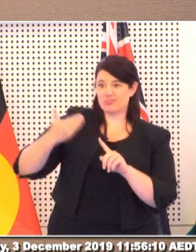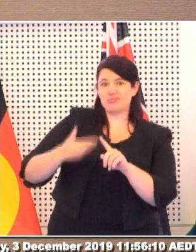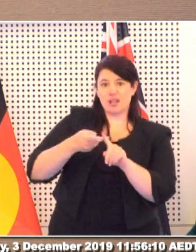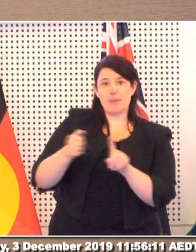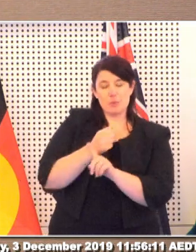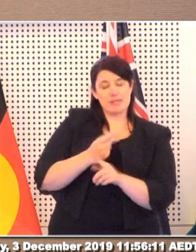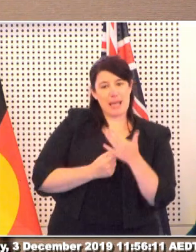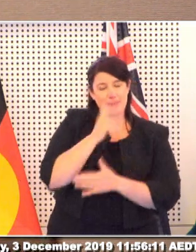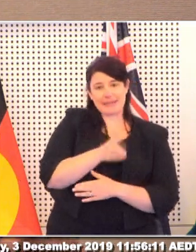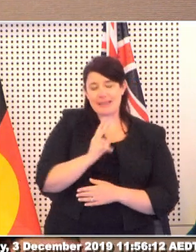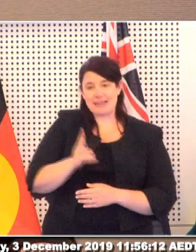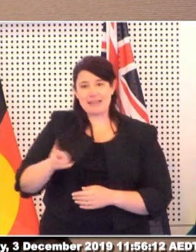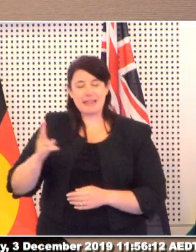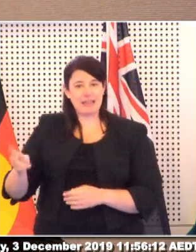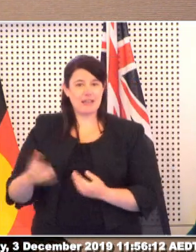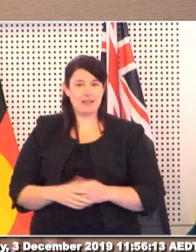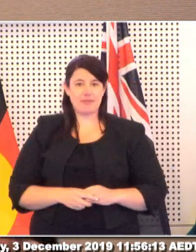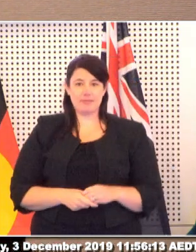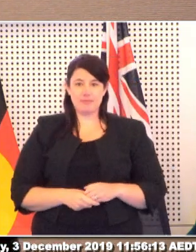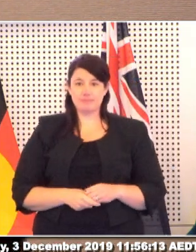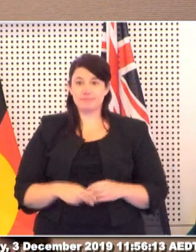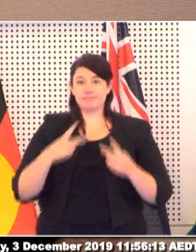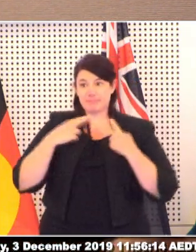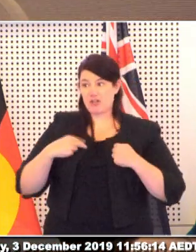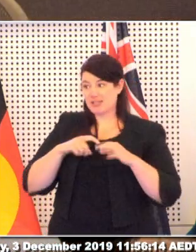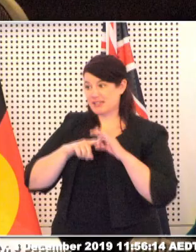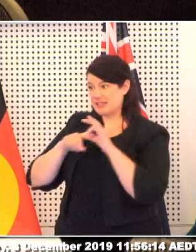Now, you mentioned safety strategies, which is an aspect of the